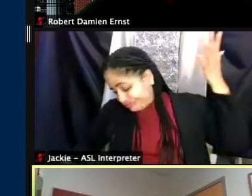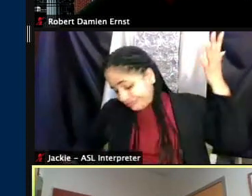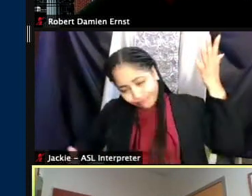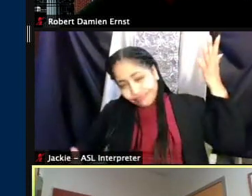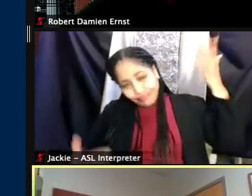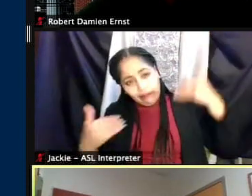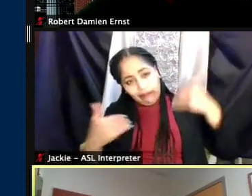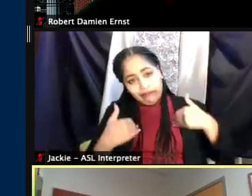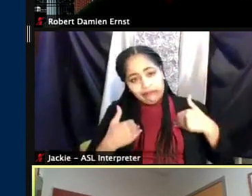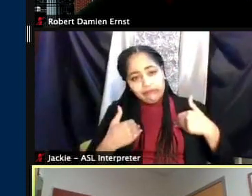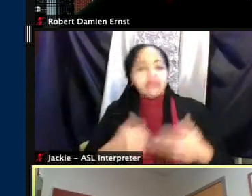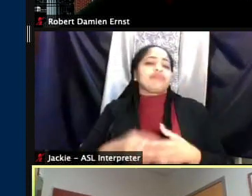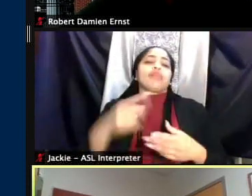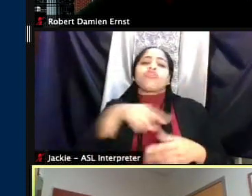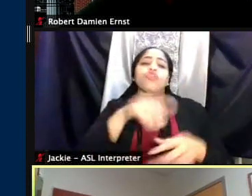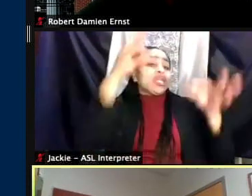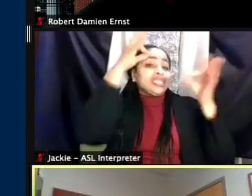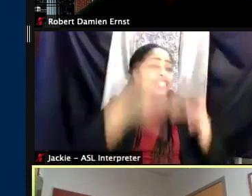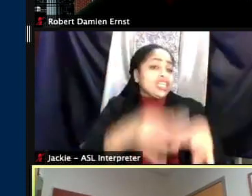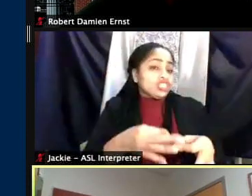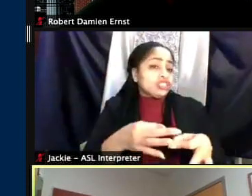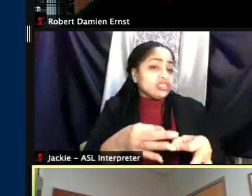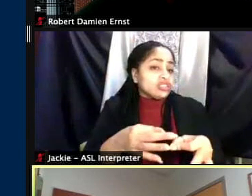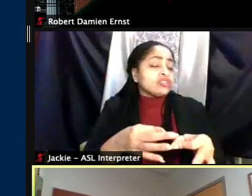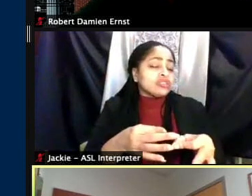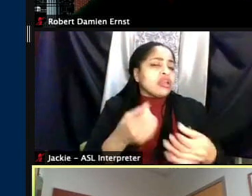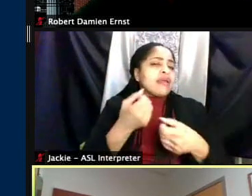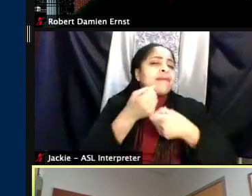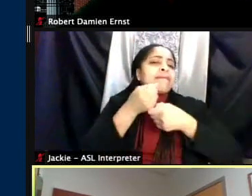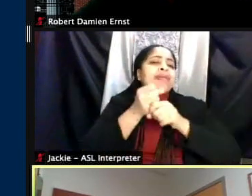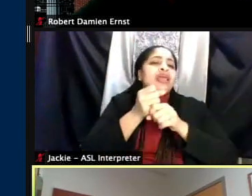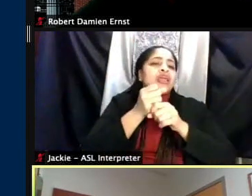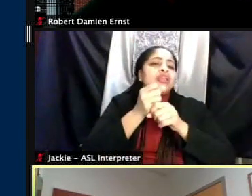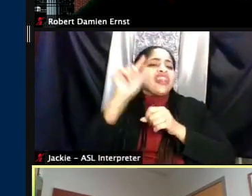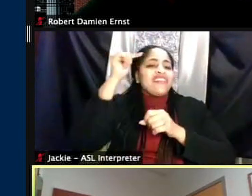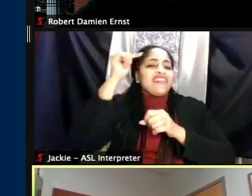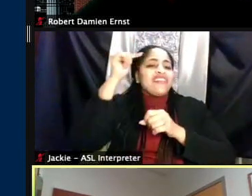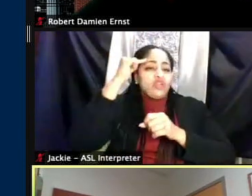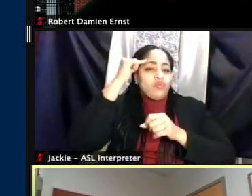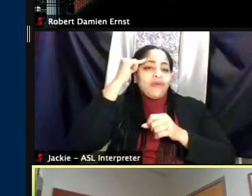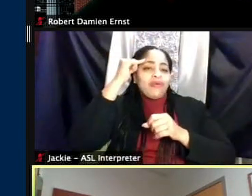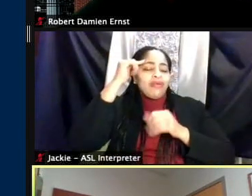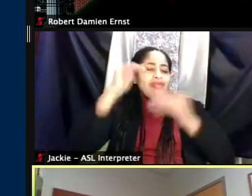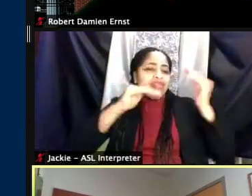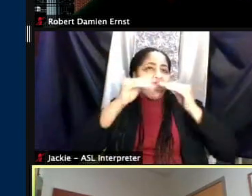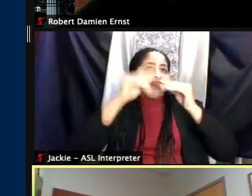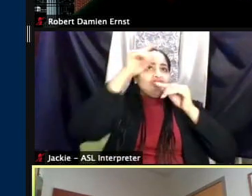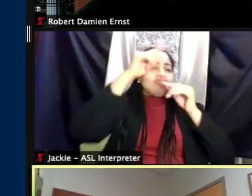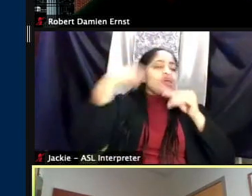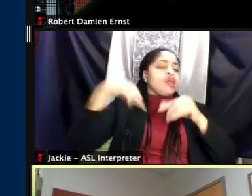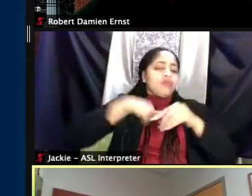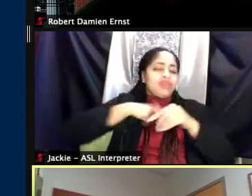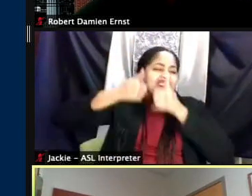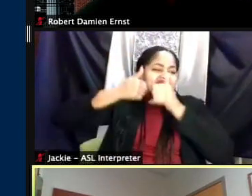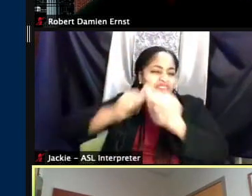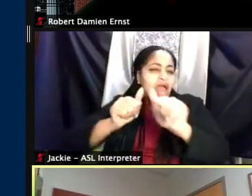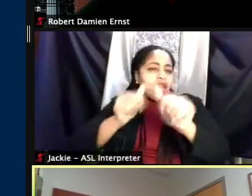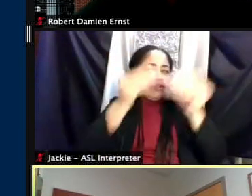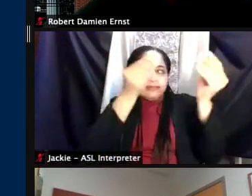Again, those decisions are being... They're made at the federal level and then we are following those recommendations. Thanks.